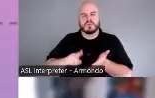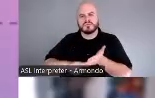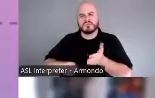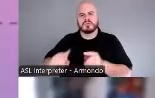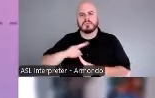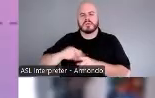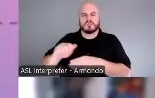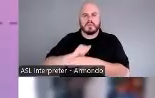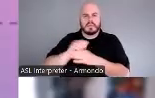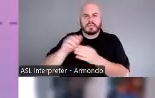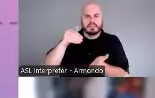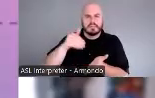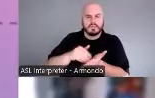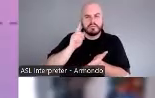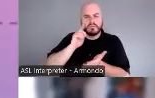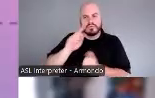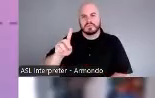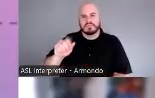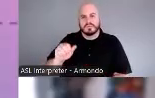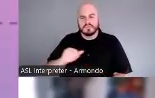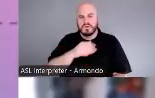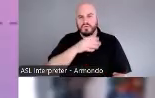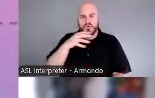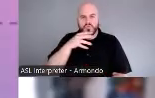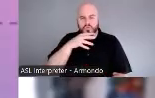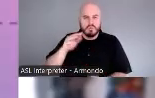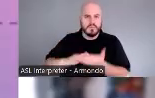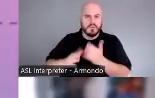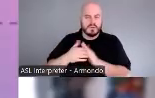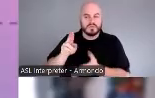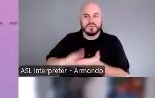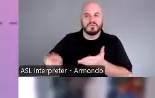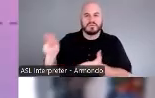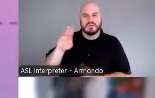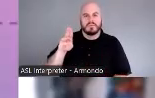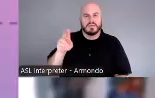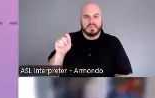for Disability and Rural Communities at the University of Montana, and I